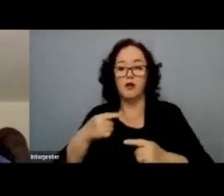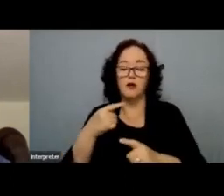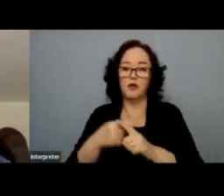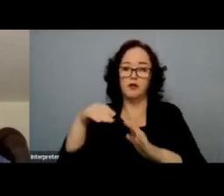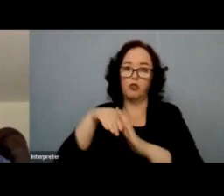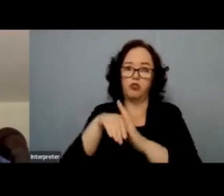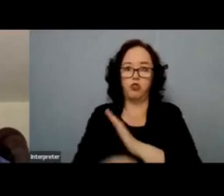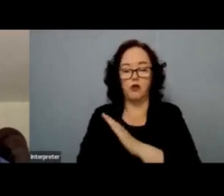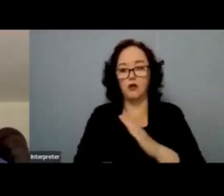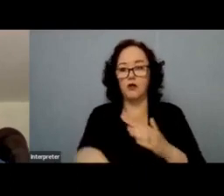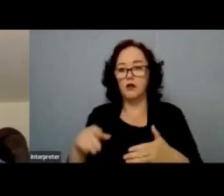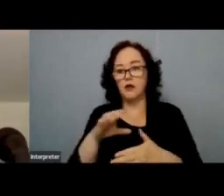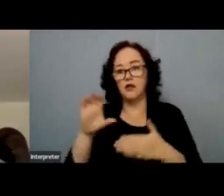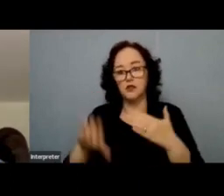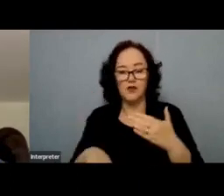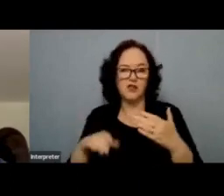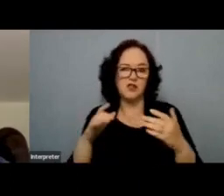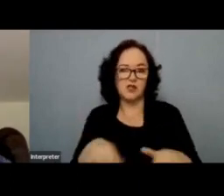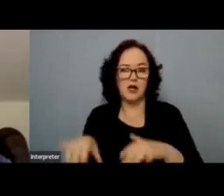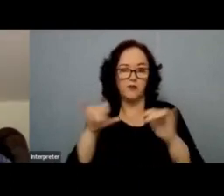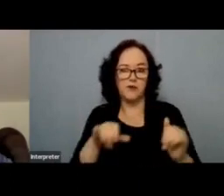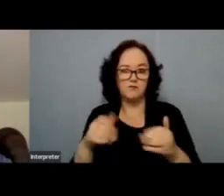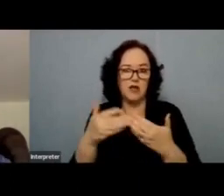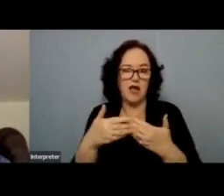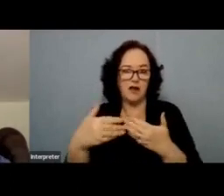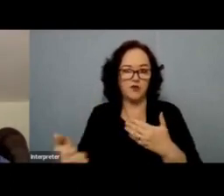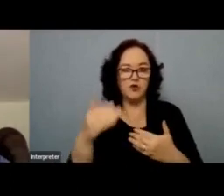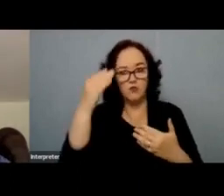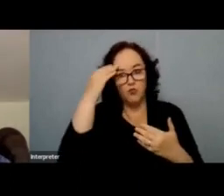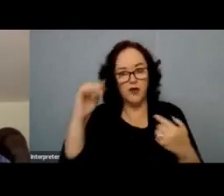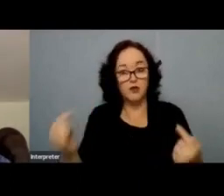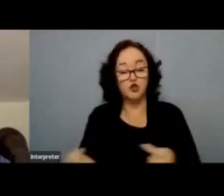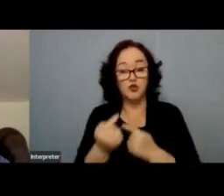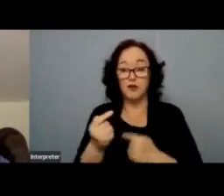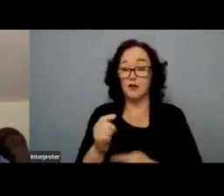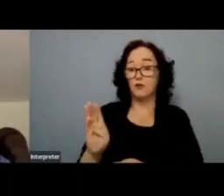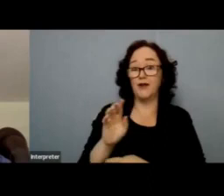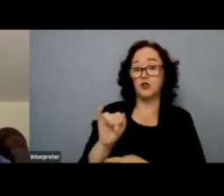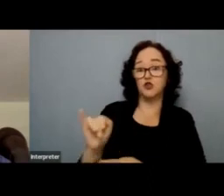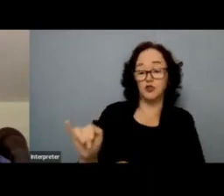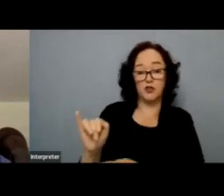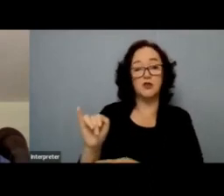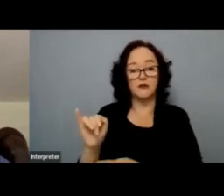common following brain injury. Because brain injuries frequently go undiagnosed,